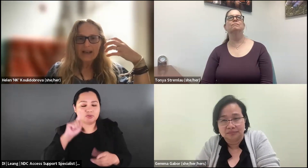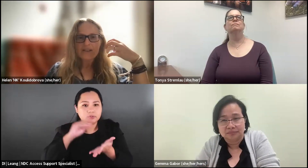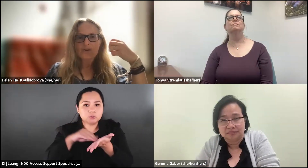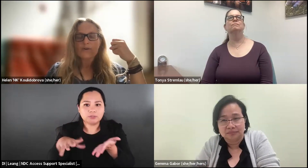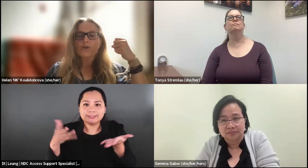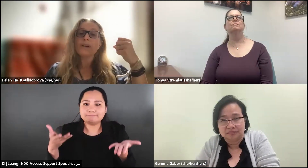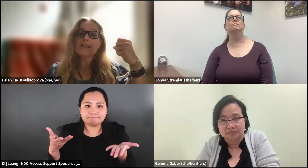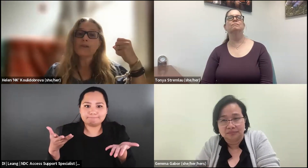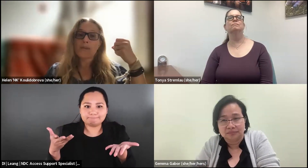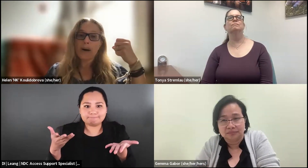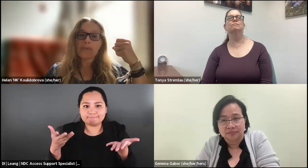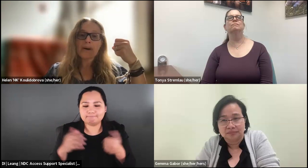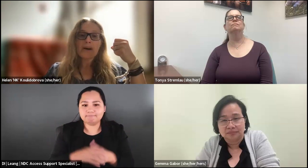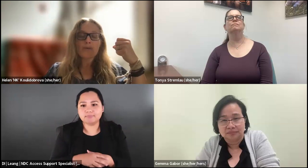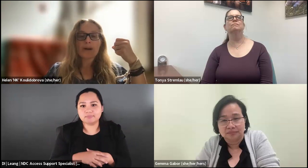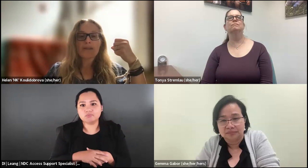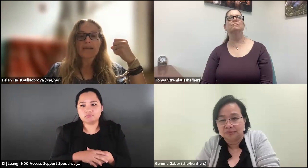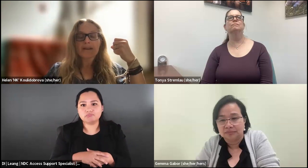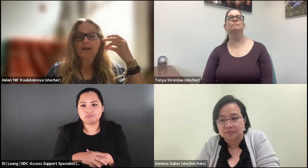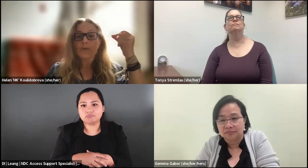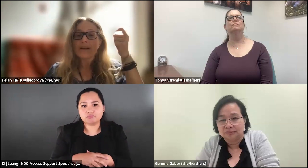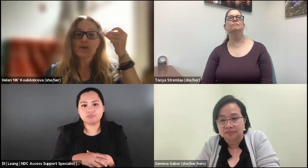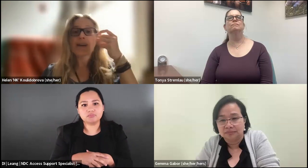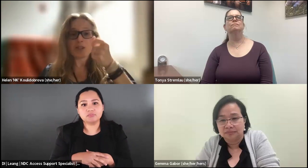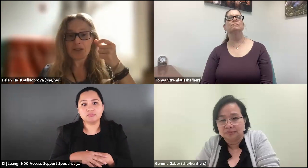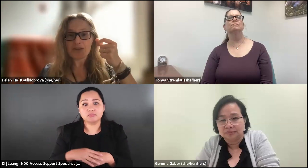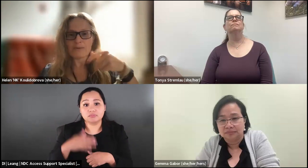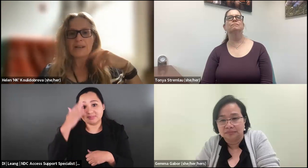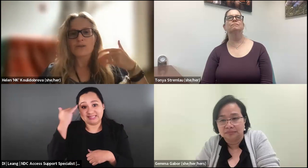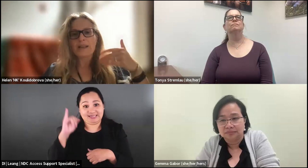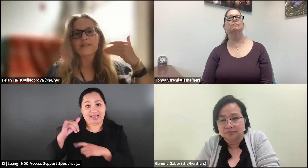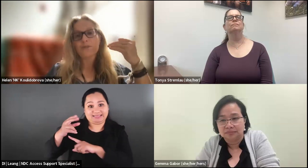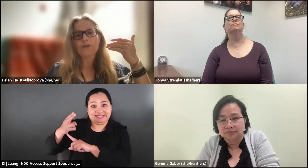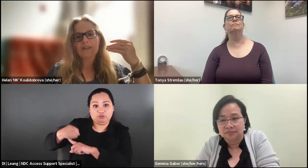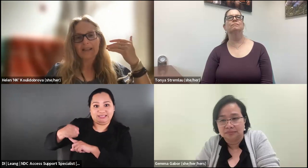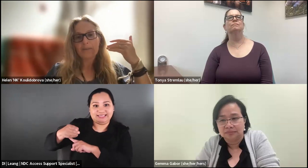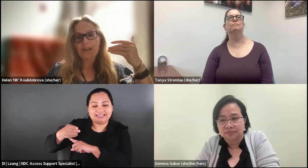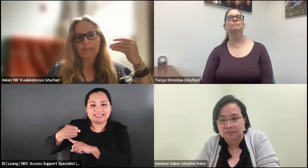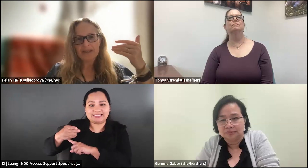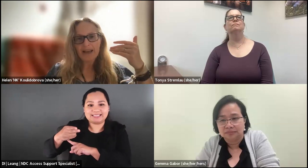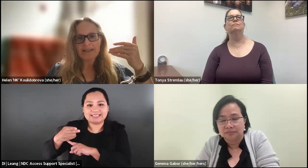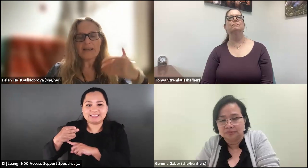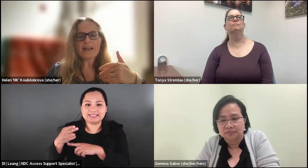it's not so easy to come up with quick strategies. So that's the first thing that must be said,